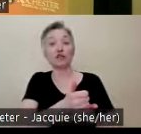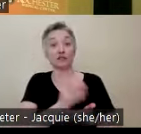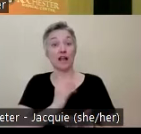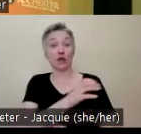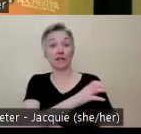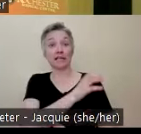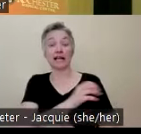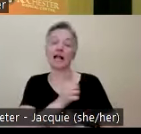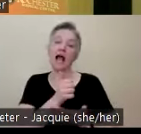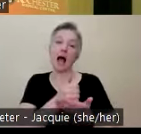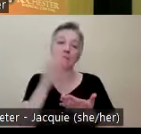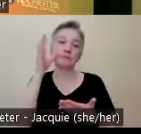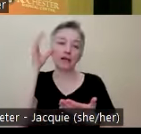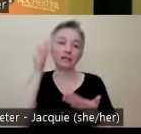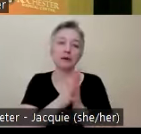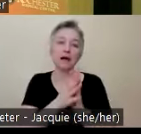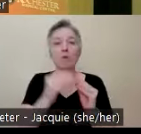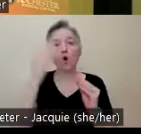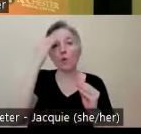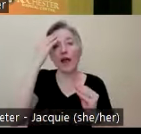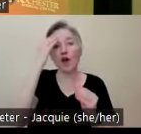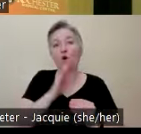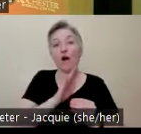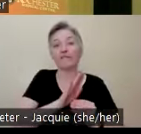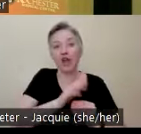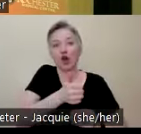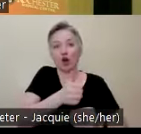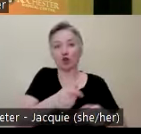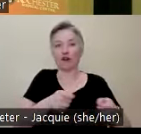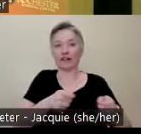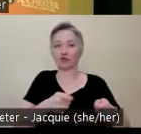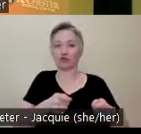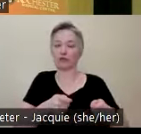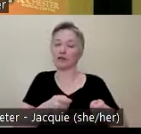mindful of their own regulatory state things like that could be helpful yeah